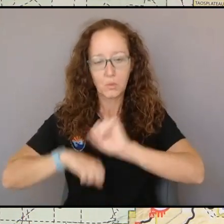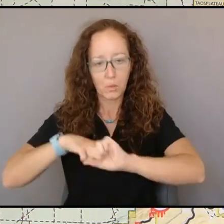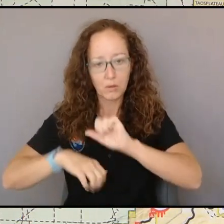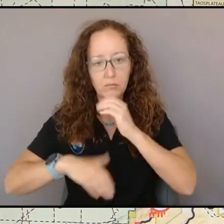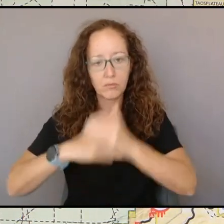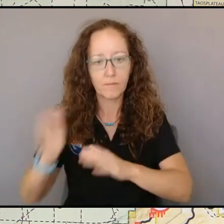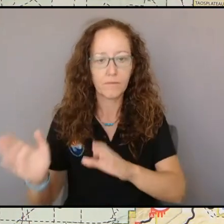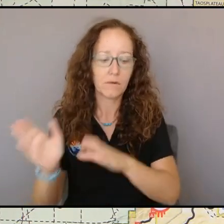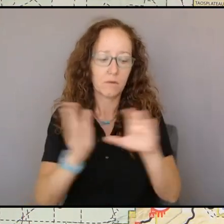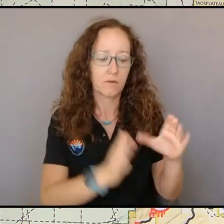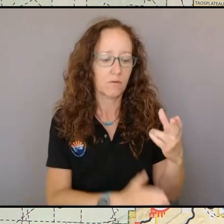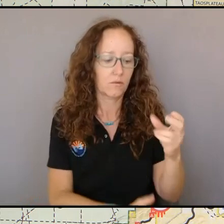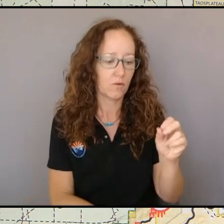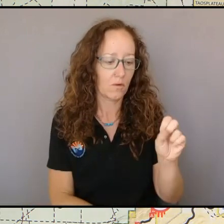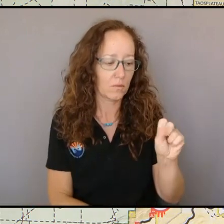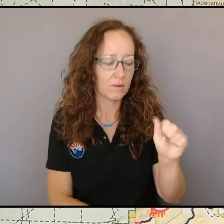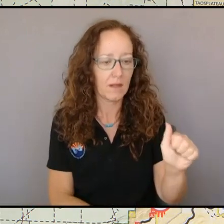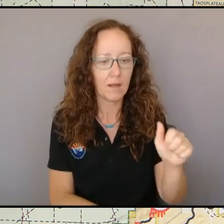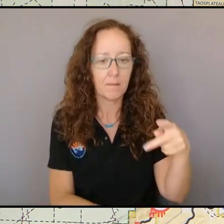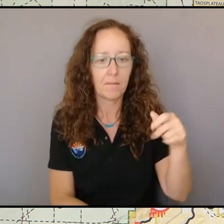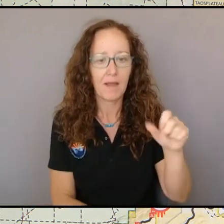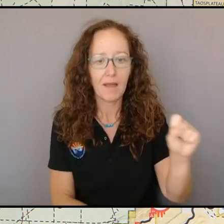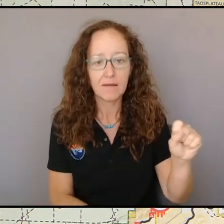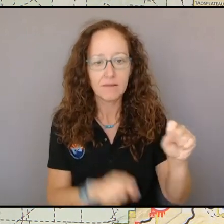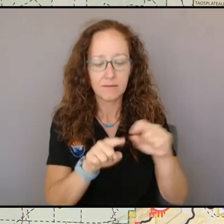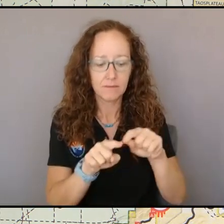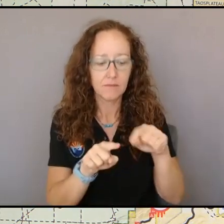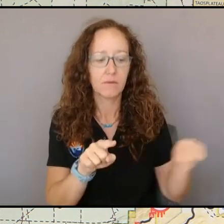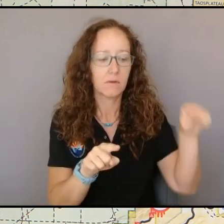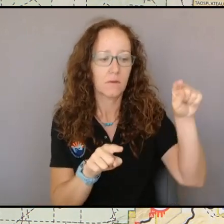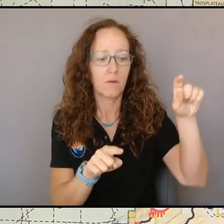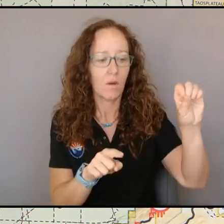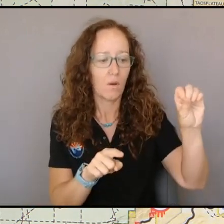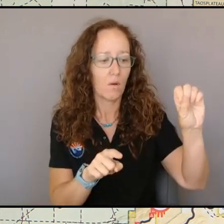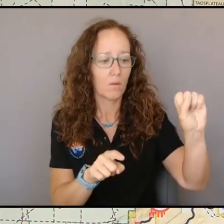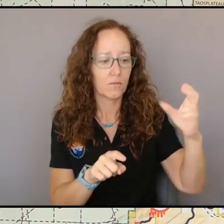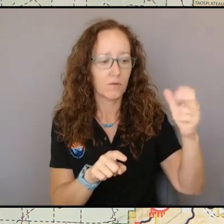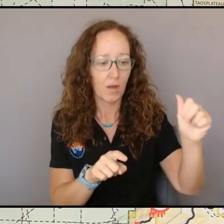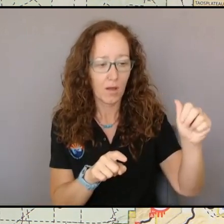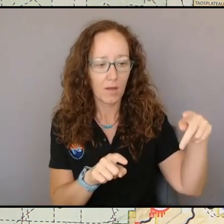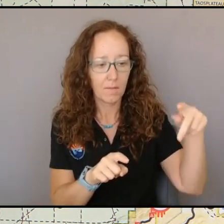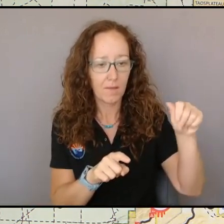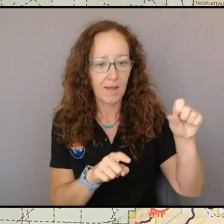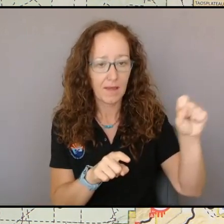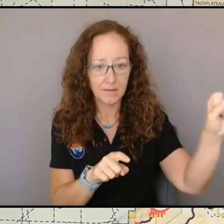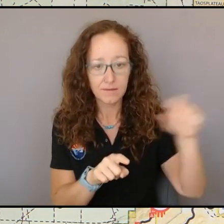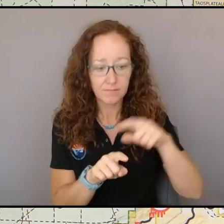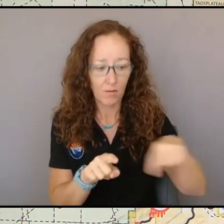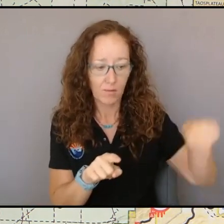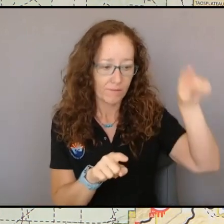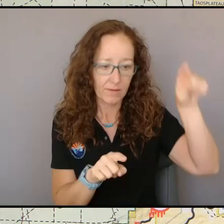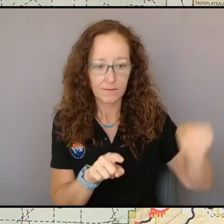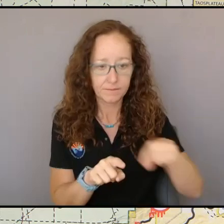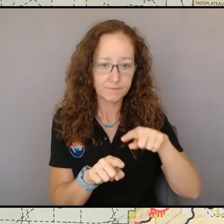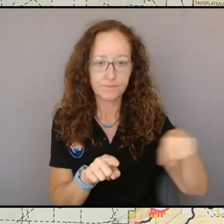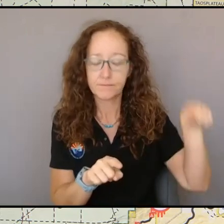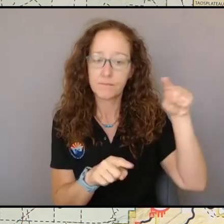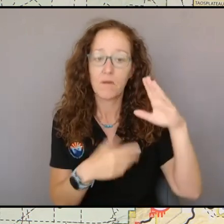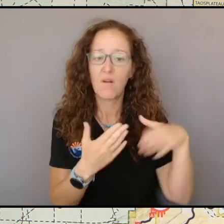south of Chosa Pass, and then Osha Pass, we're doing the same thing. We're getting all of that large operation felling